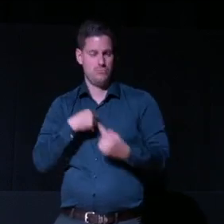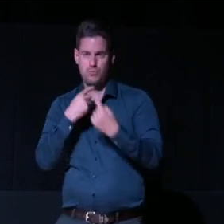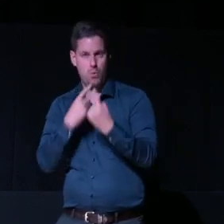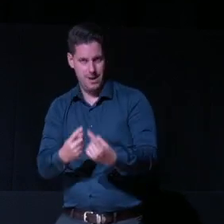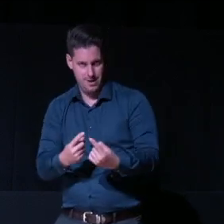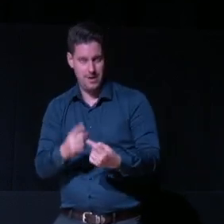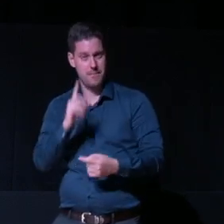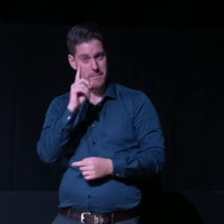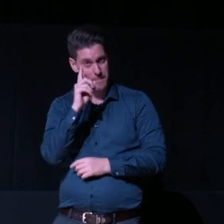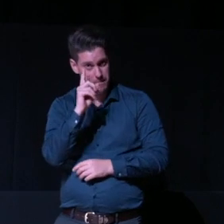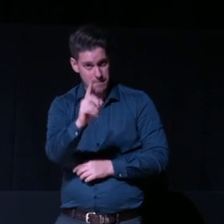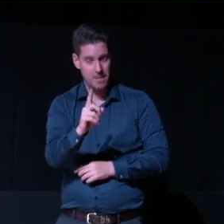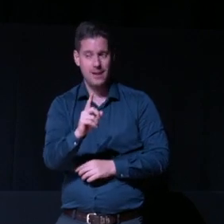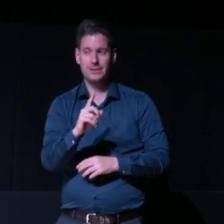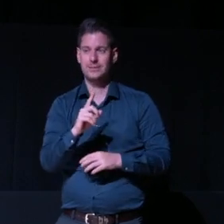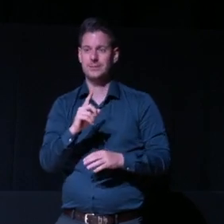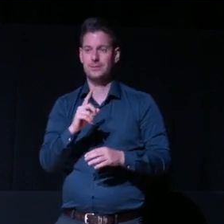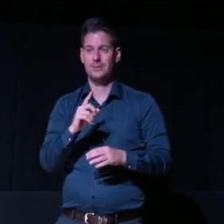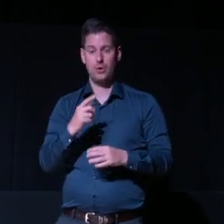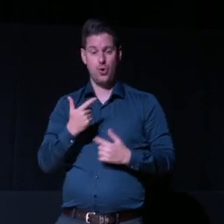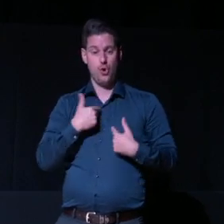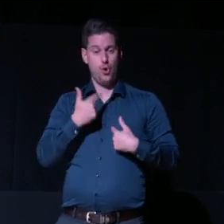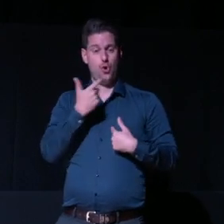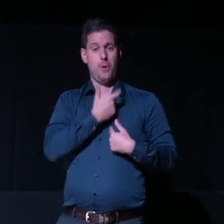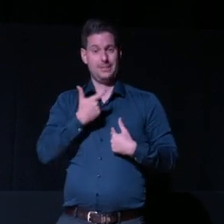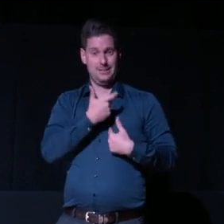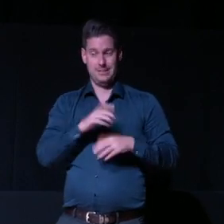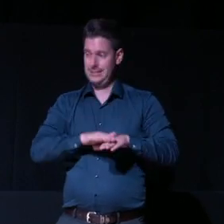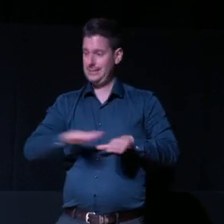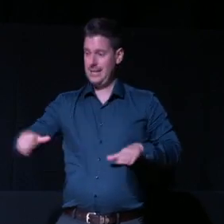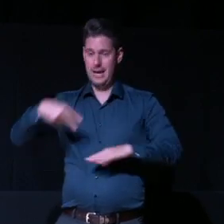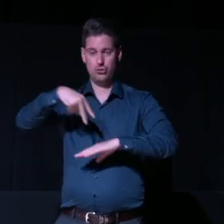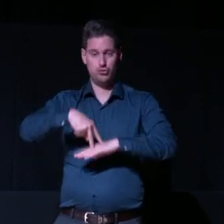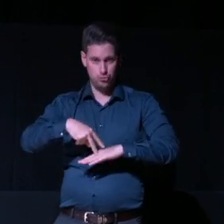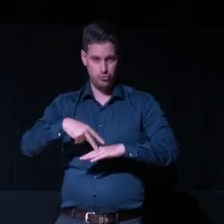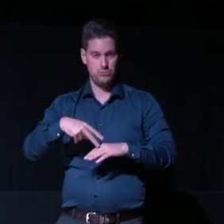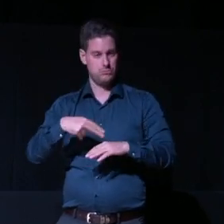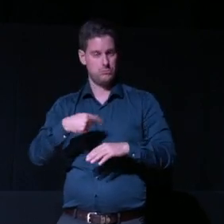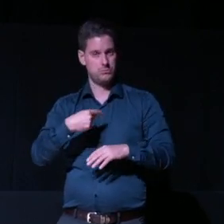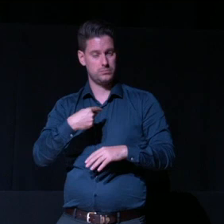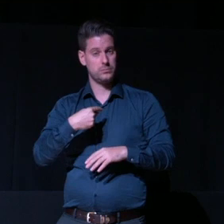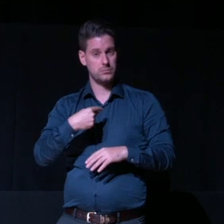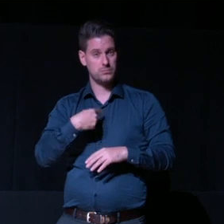is you've got when you have like a comedian who's on stage and you have a responsibility when you're speaking publicly